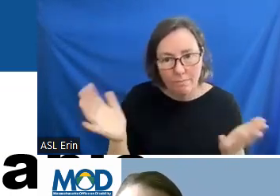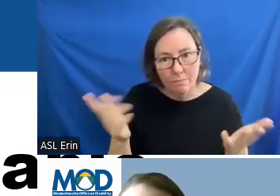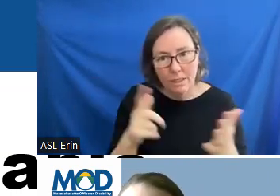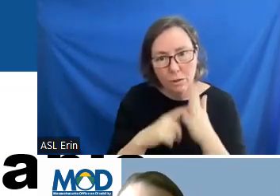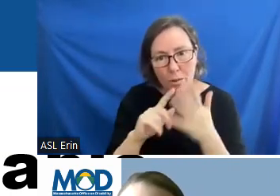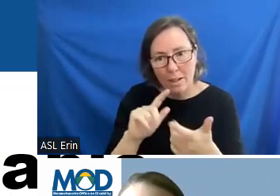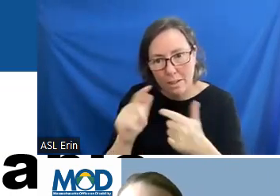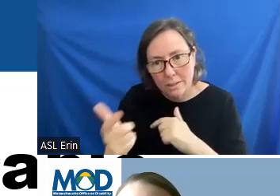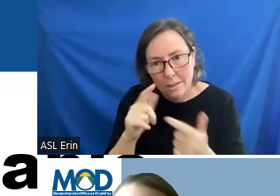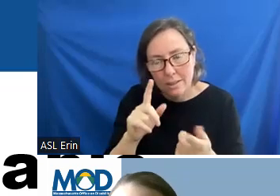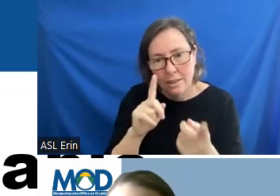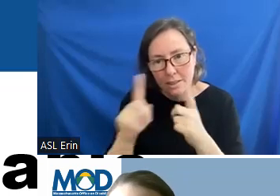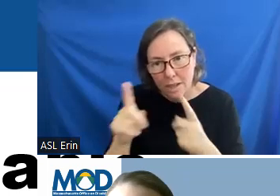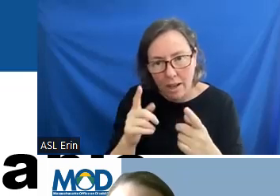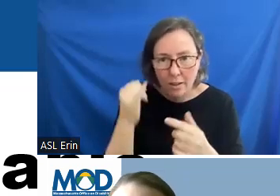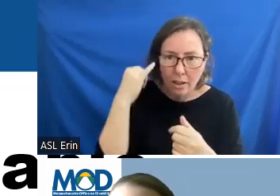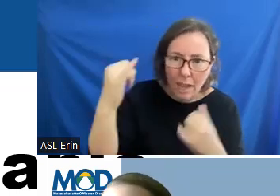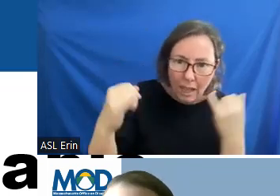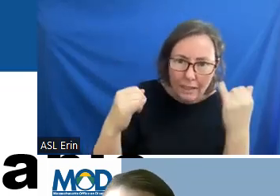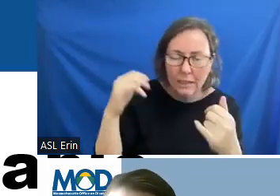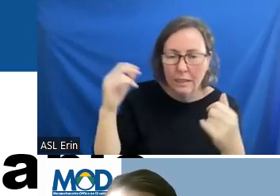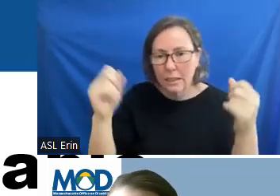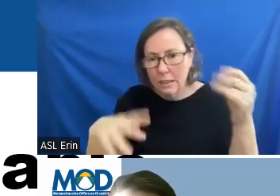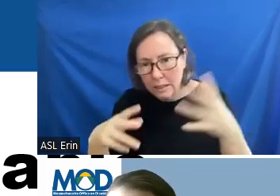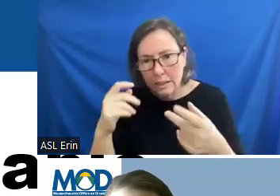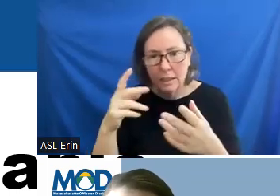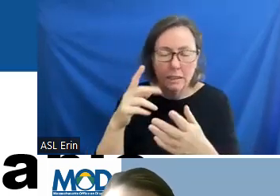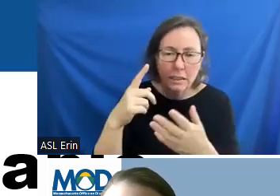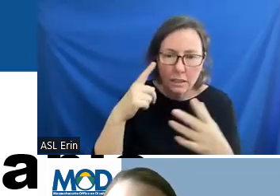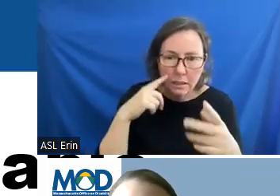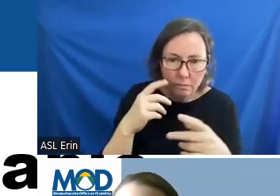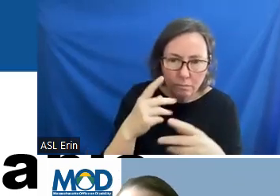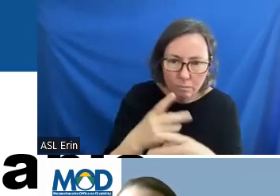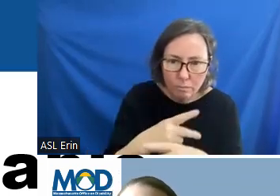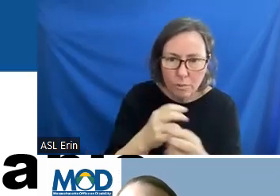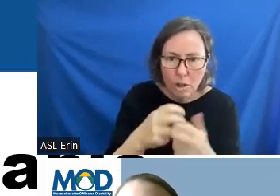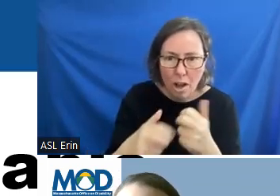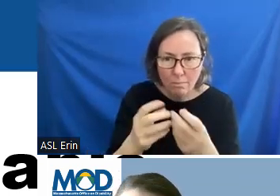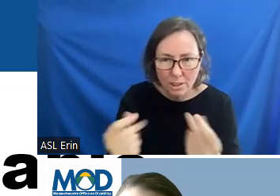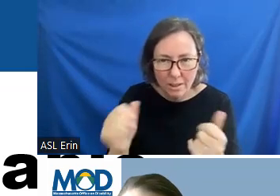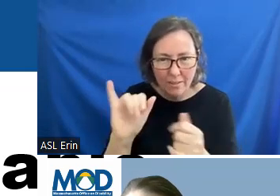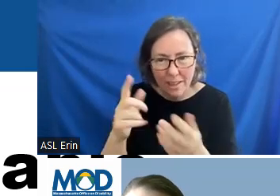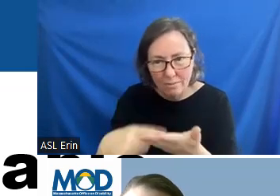forth dialogue. There's going to be, as you guys know and do every day, this kind of conversation